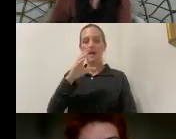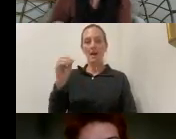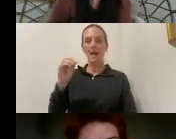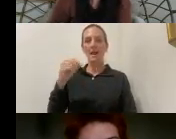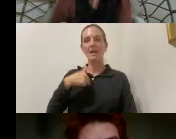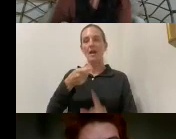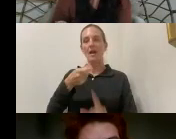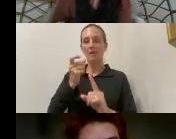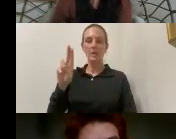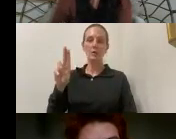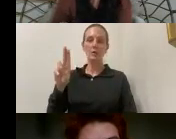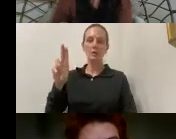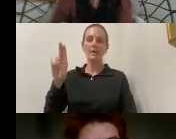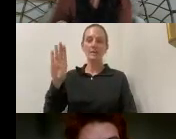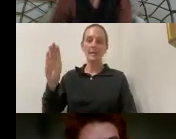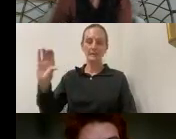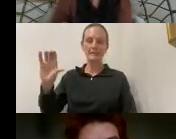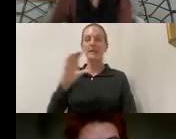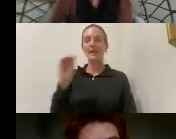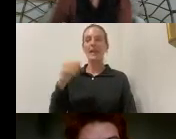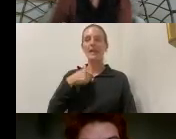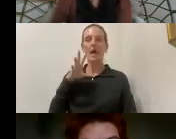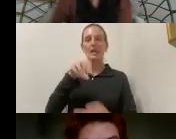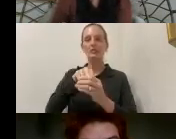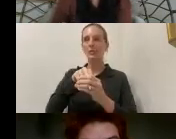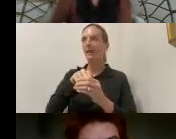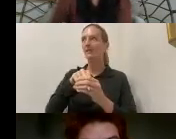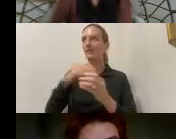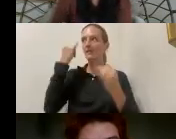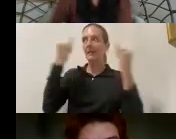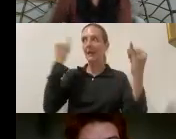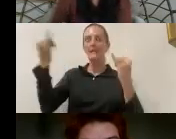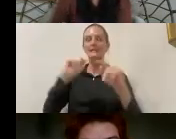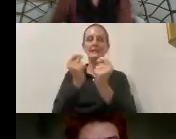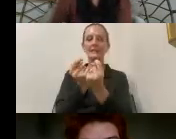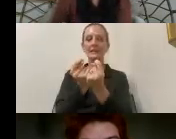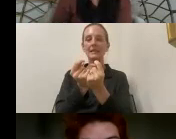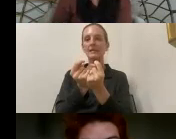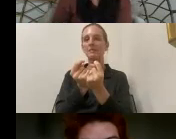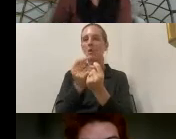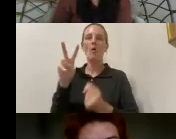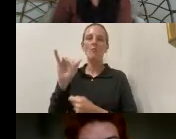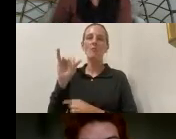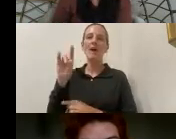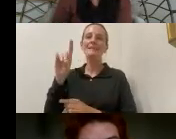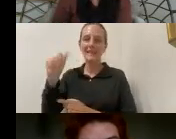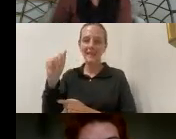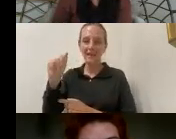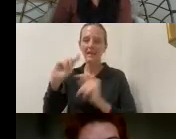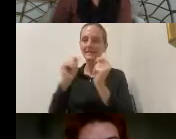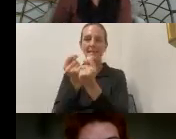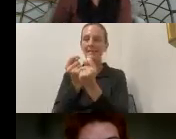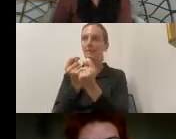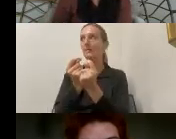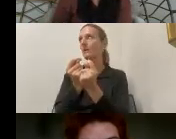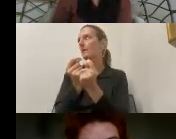I joined the VIDEA team about, oh I don't know months now, I think it was like four